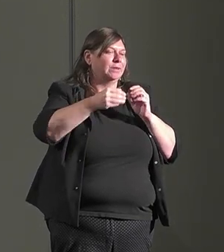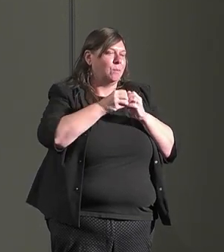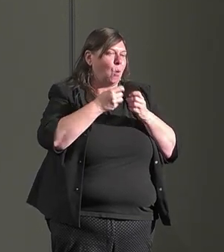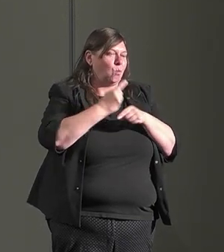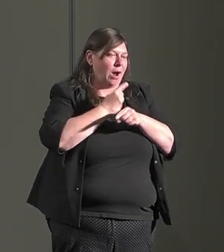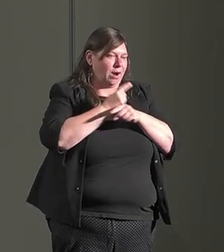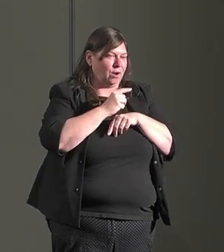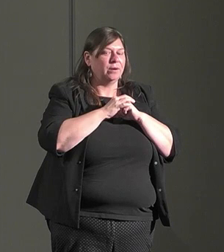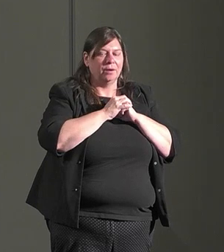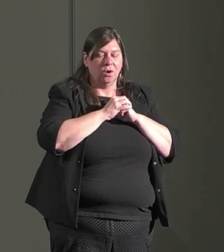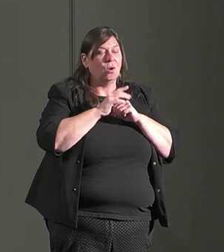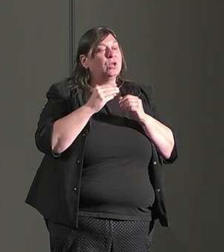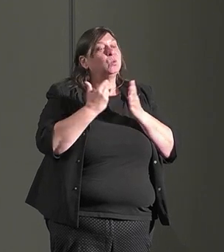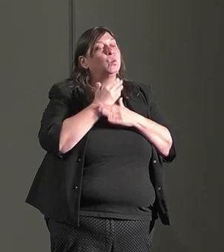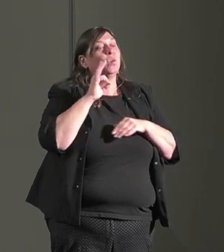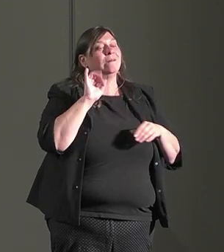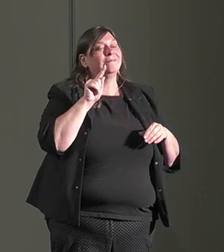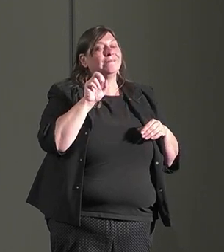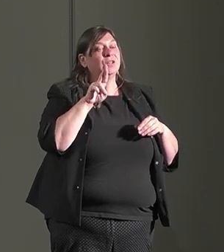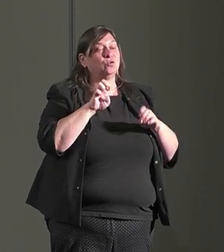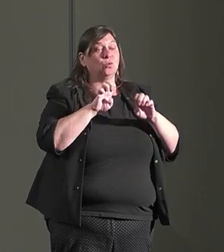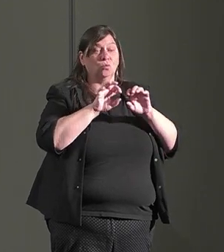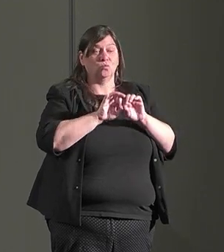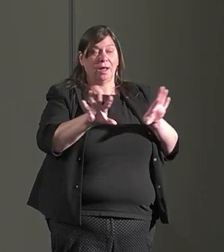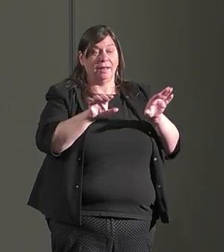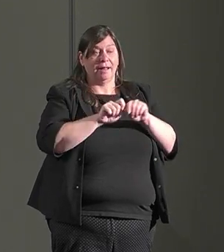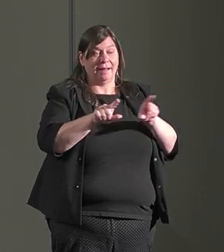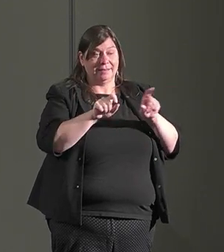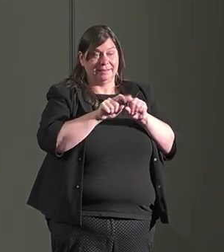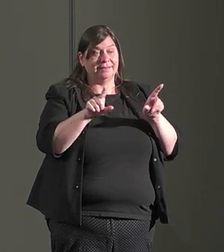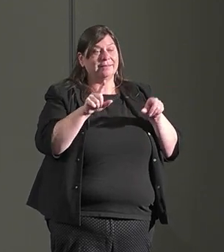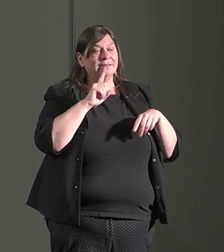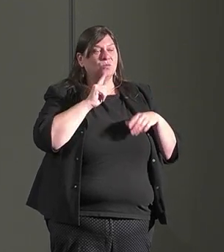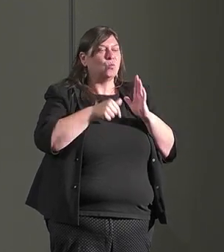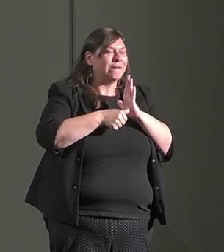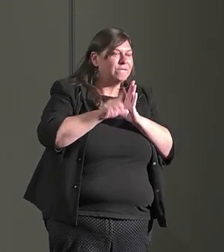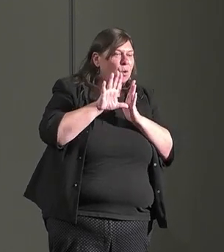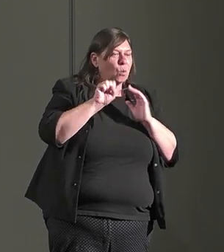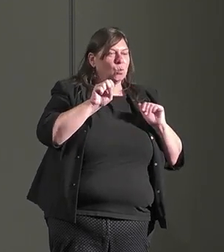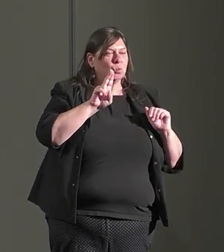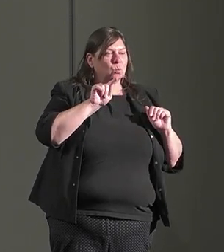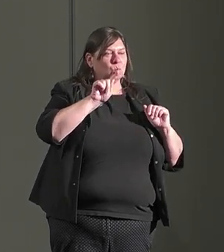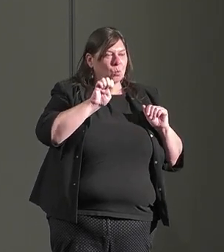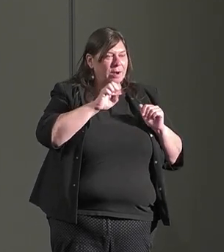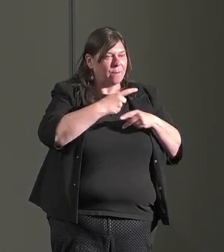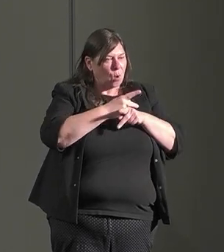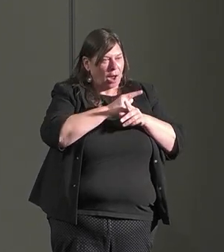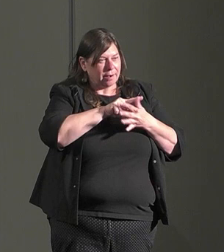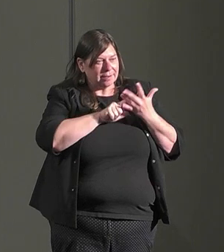are released. Annual review of the suit and products and feature reviews. This is